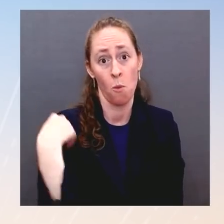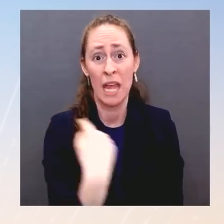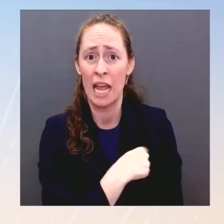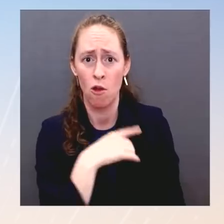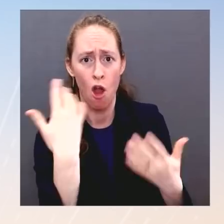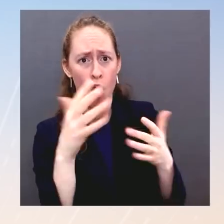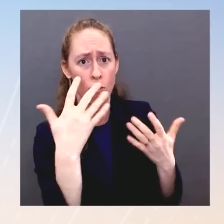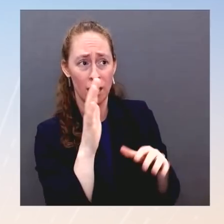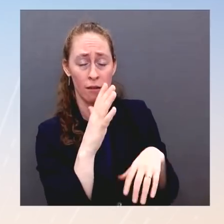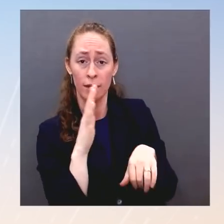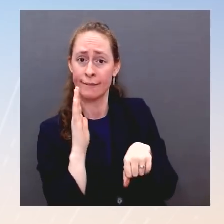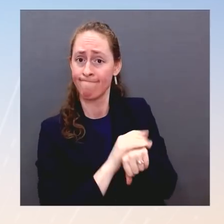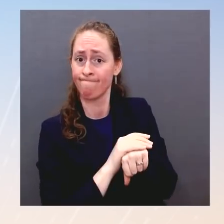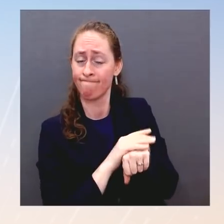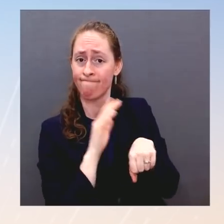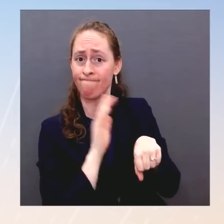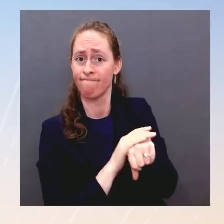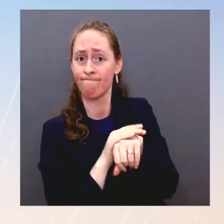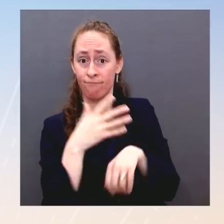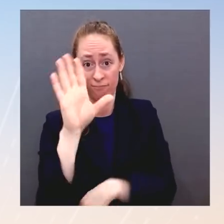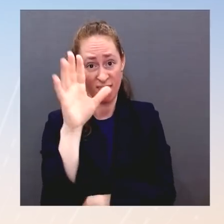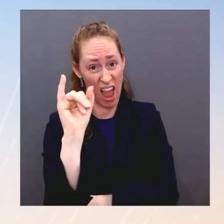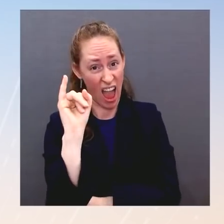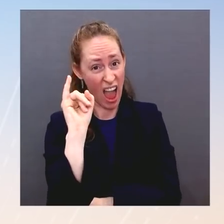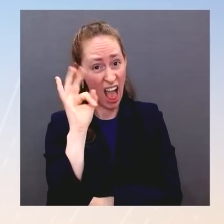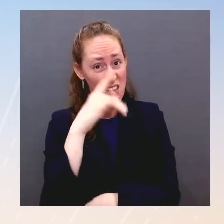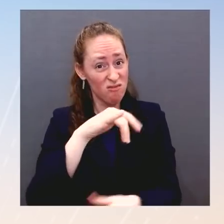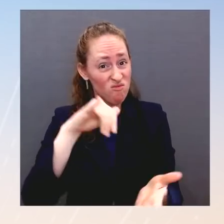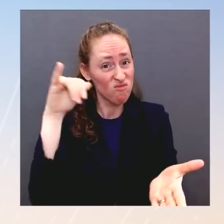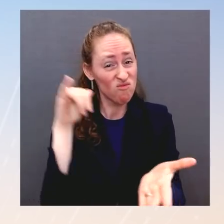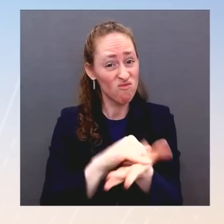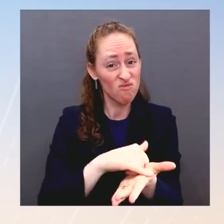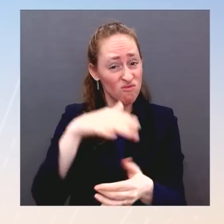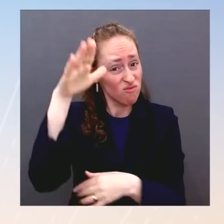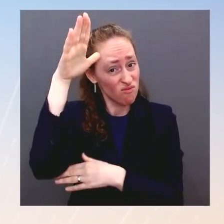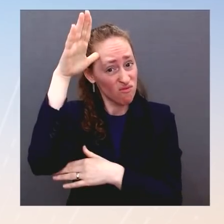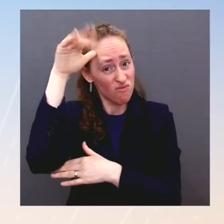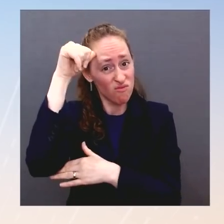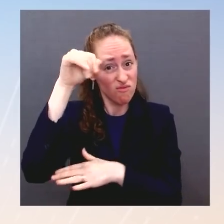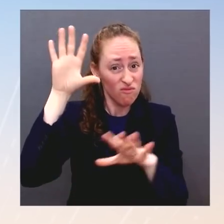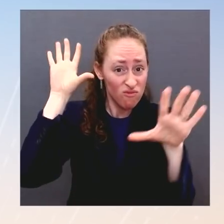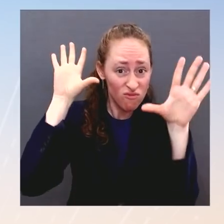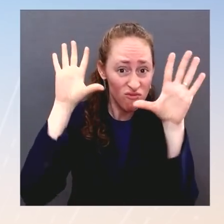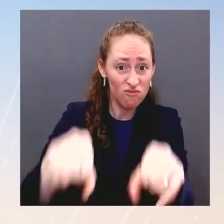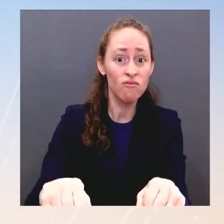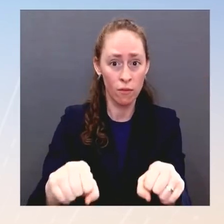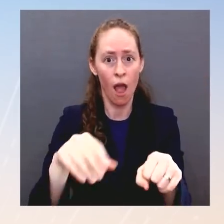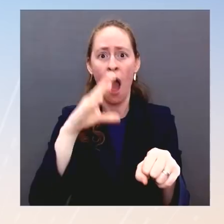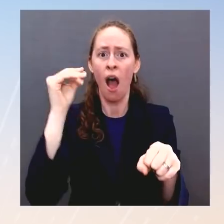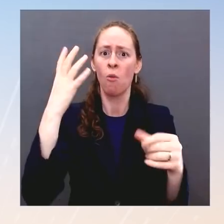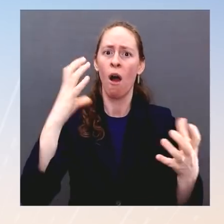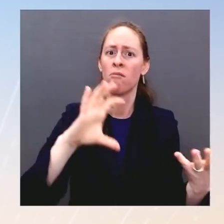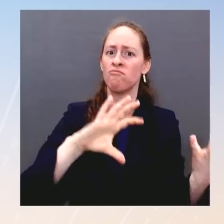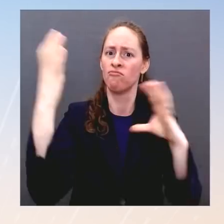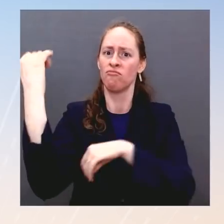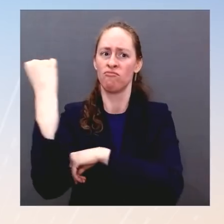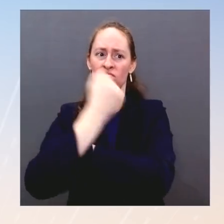is very much in the aspirations of President Putin. So his -- their attempts to do exactly that